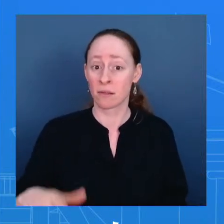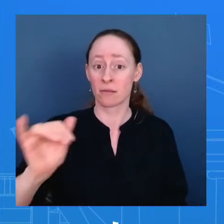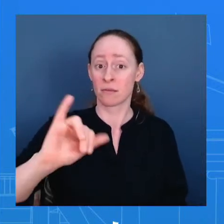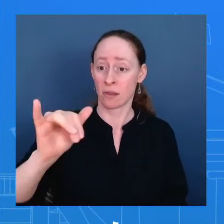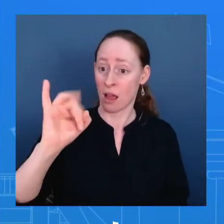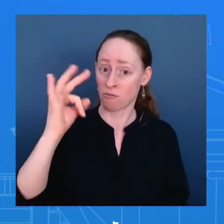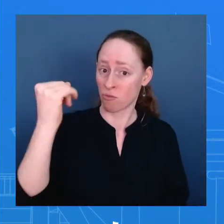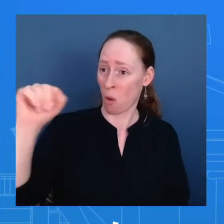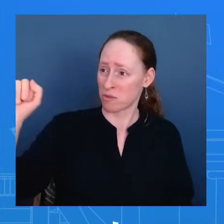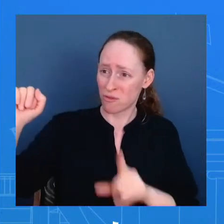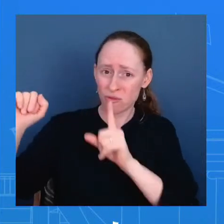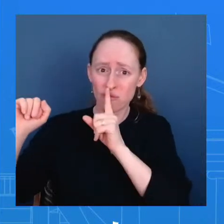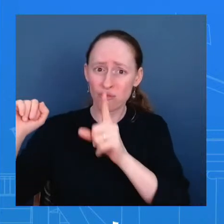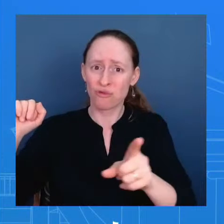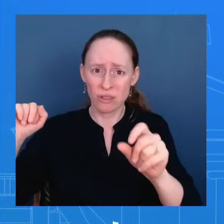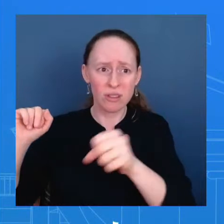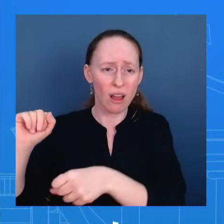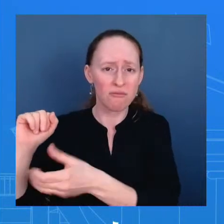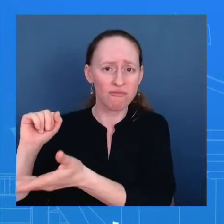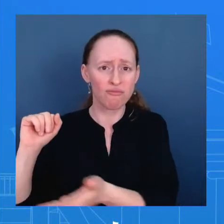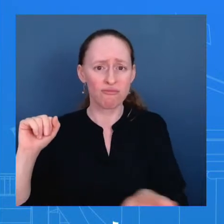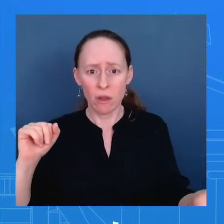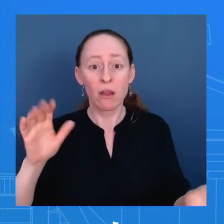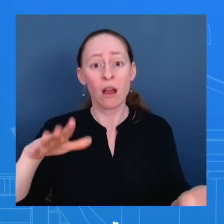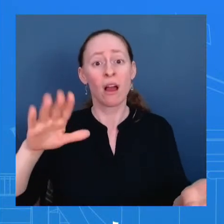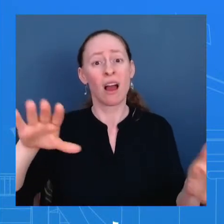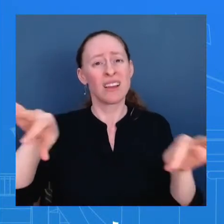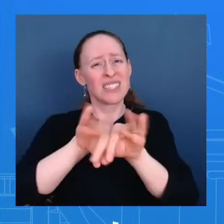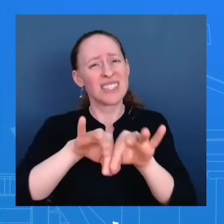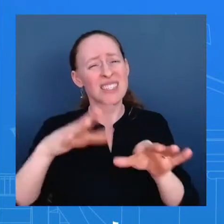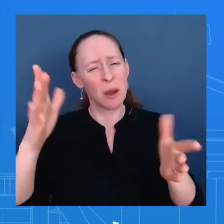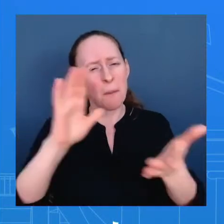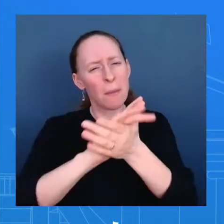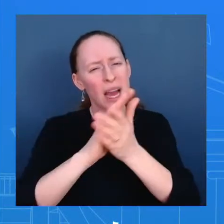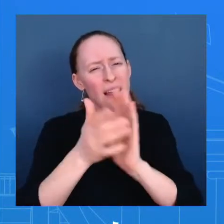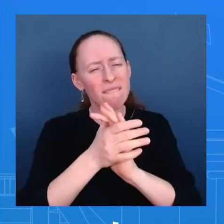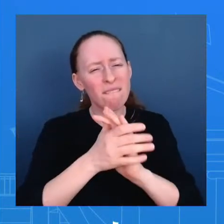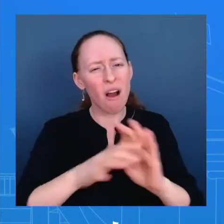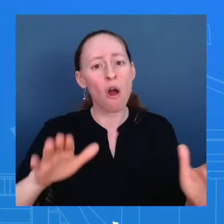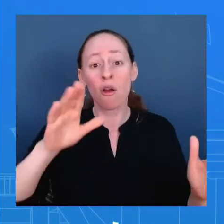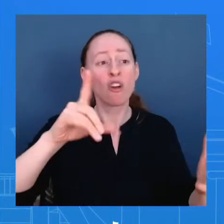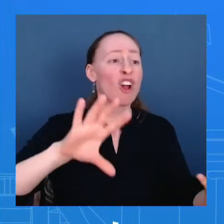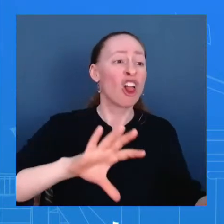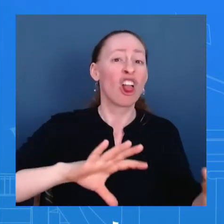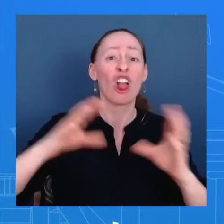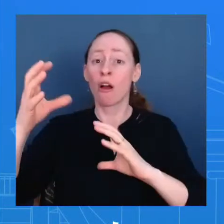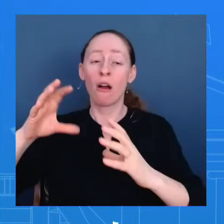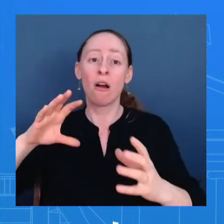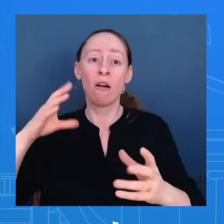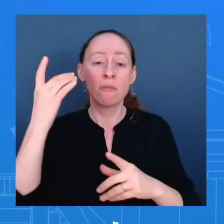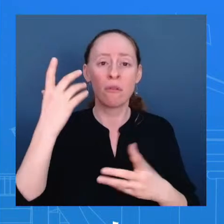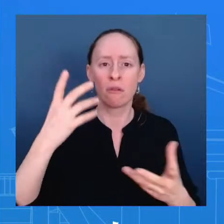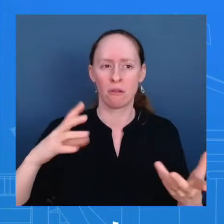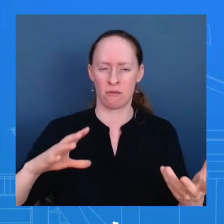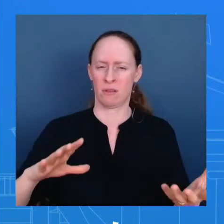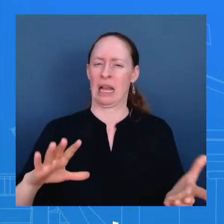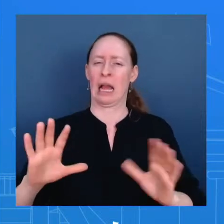I think, as long as there are peaceful protests that don't disrupt the -- the amazing moment that is for each of those graduates there today,